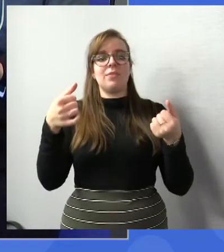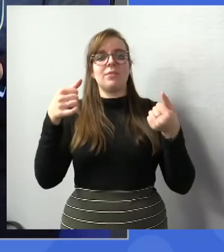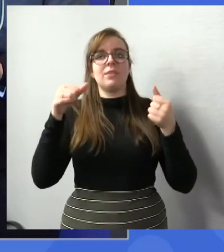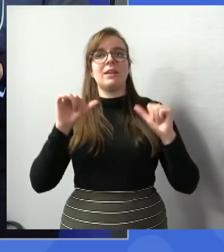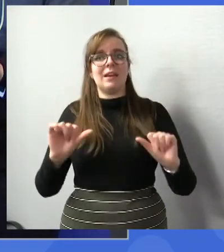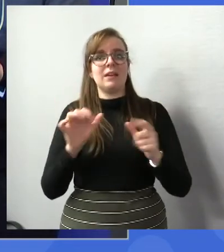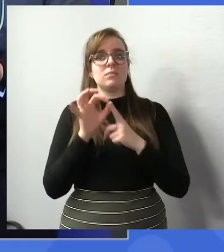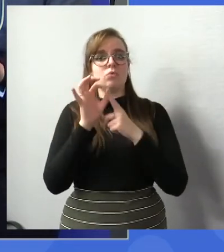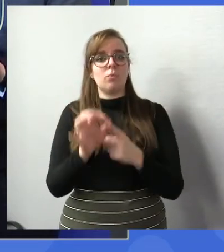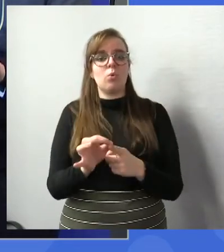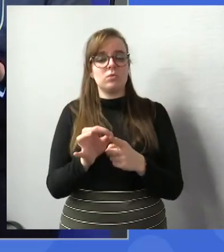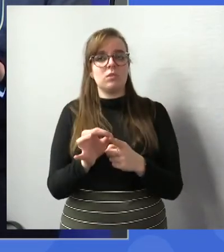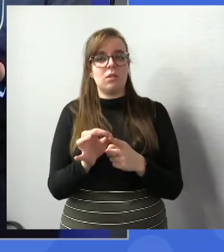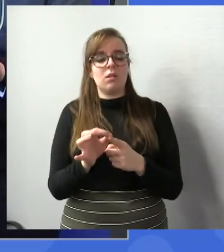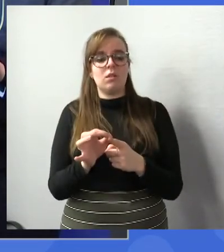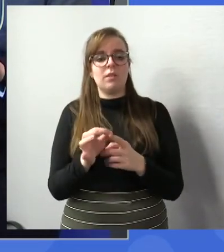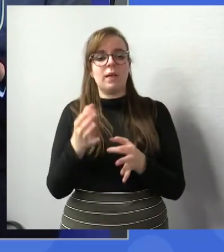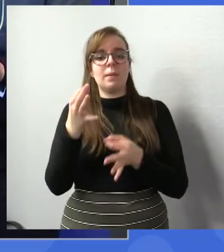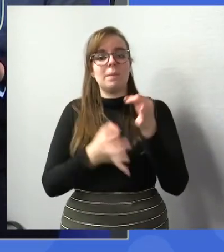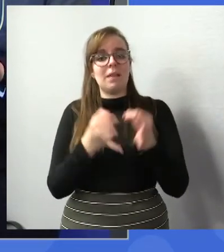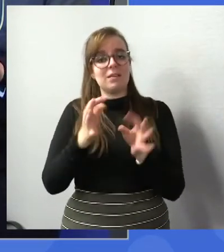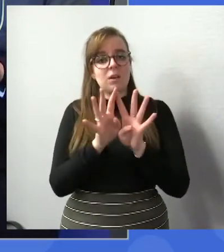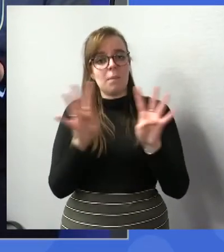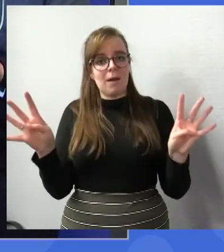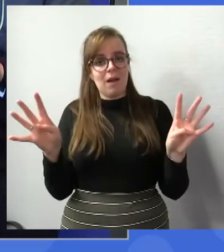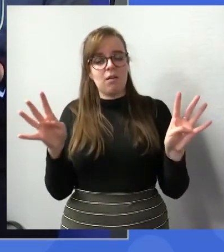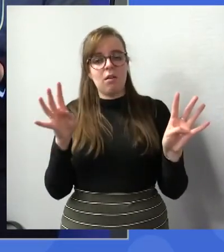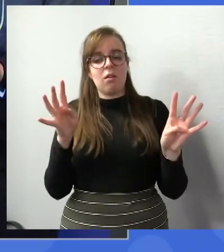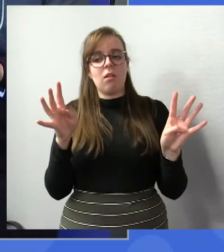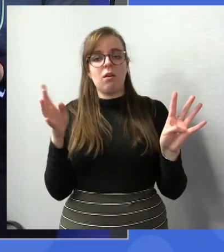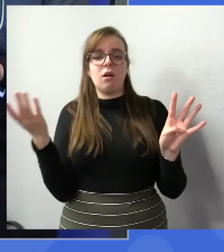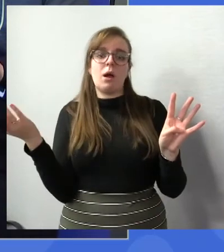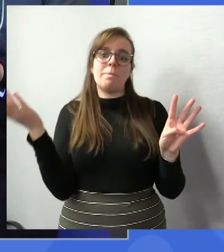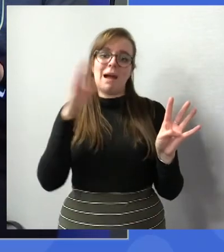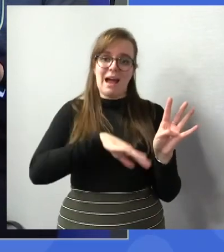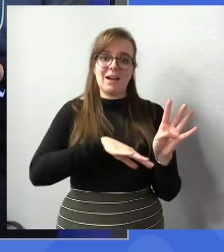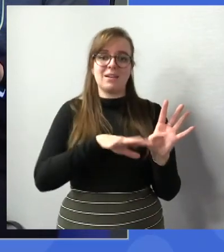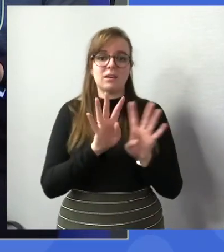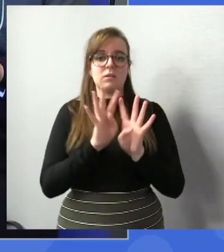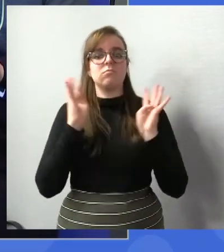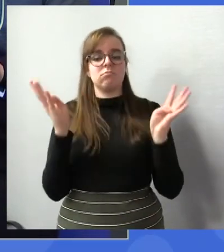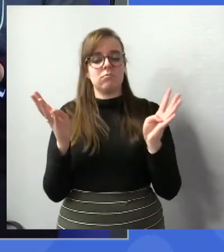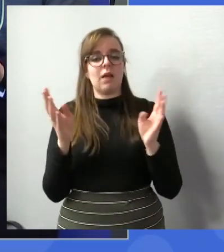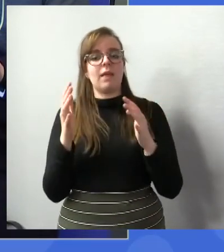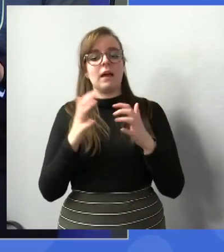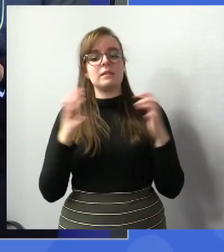that the political panel come back and that the assembly members form the